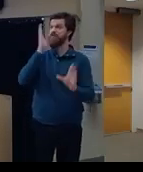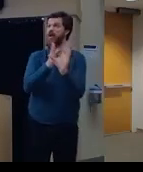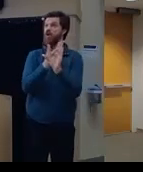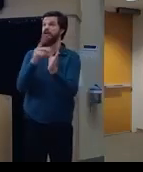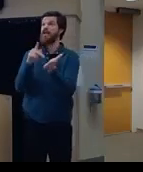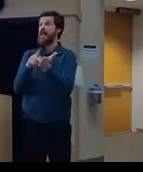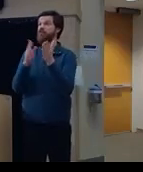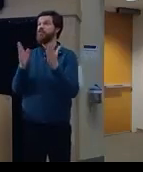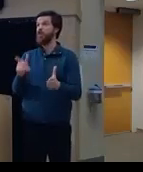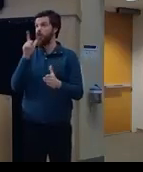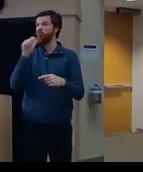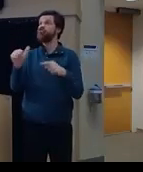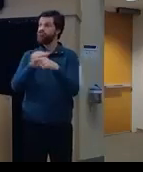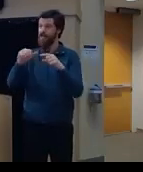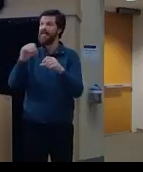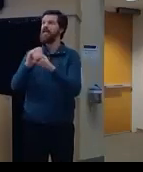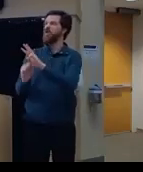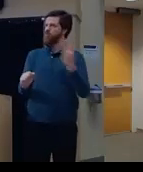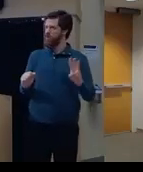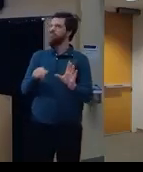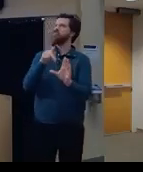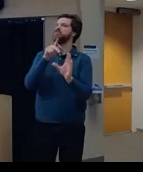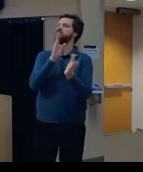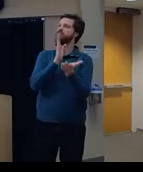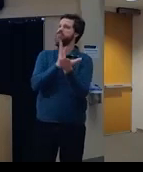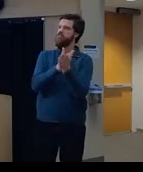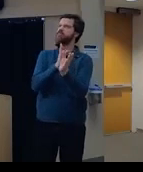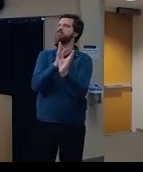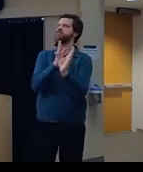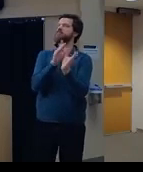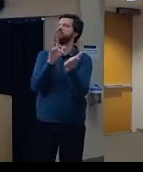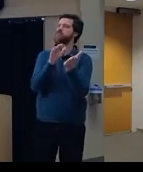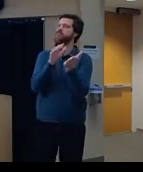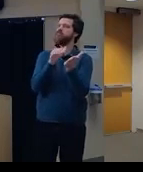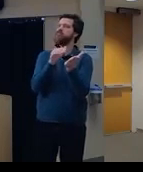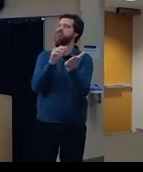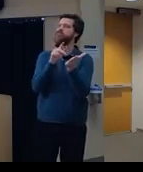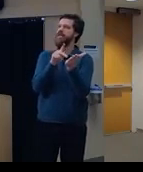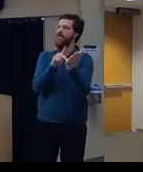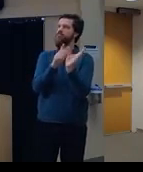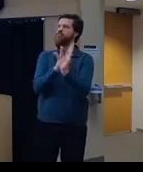were trained in this Western Psy Psychiatry and psychology and I wanted to know if you can speak